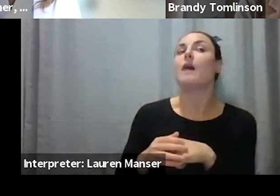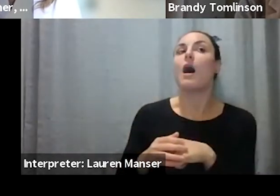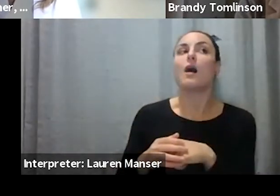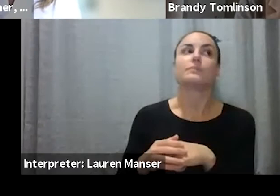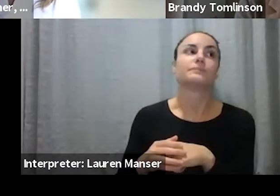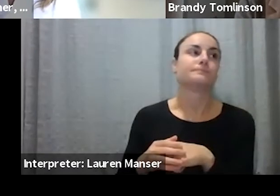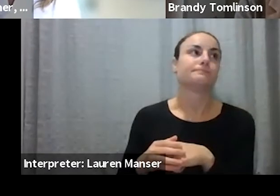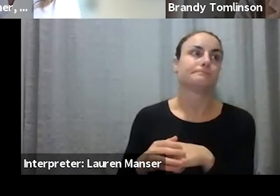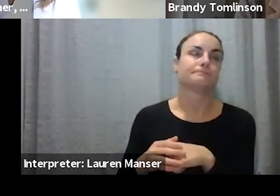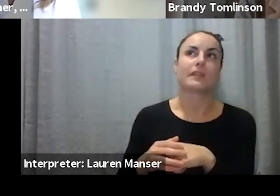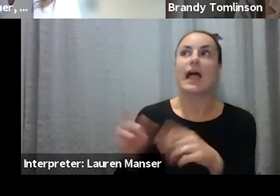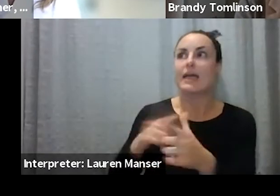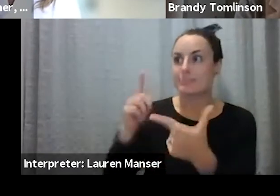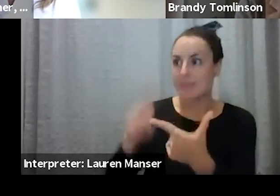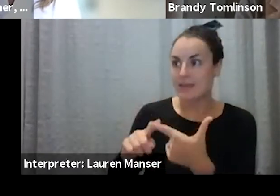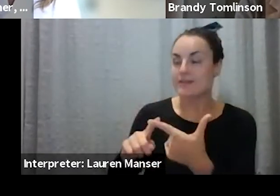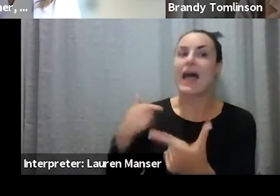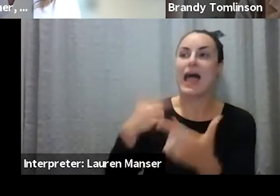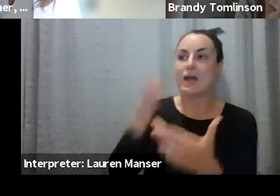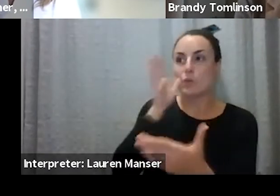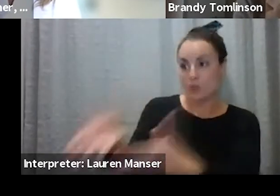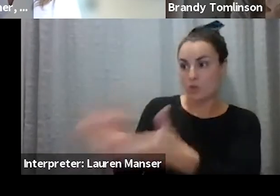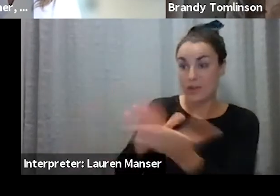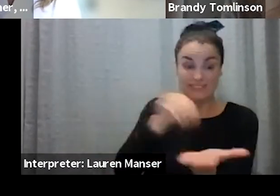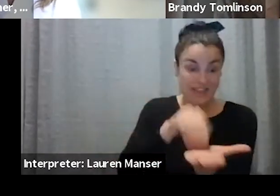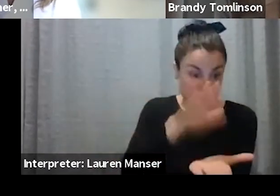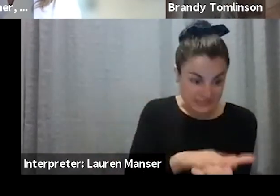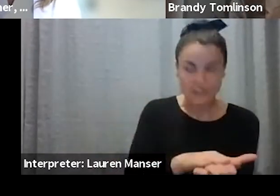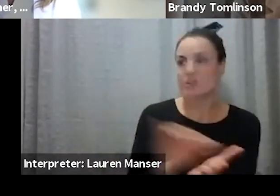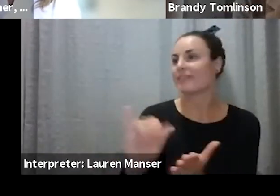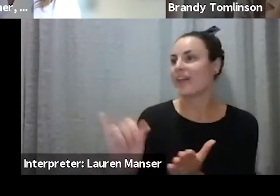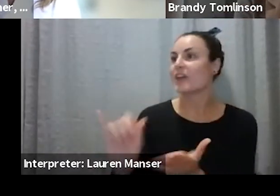I will ask for any documentation that you may have, including any written communications